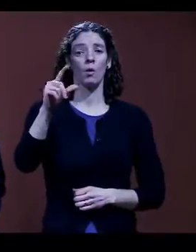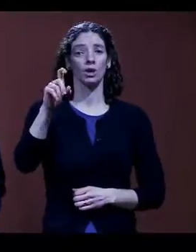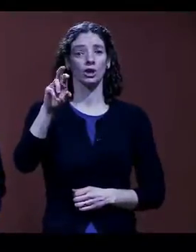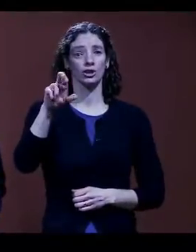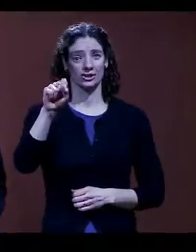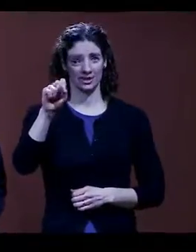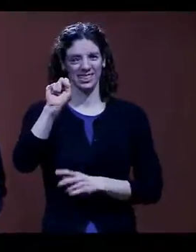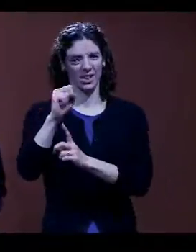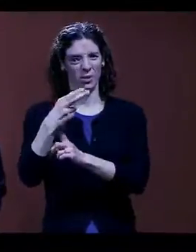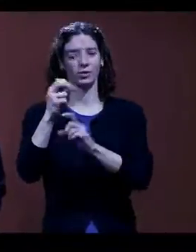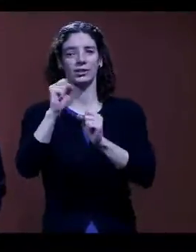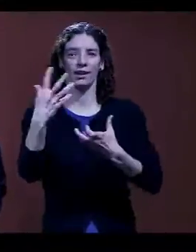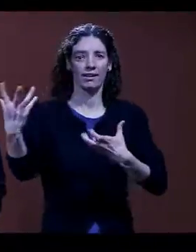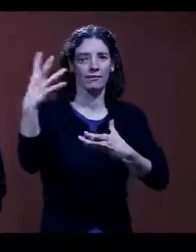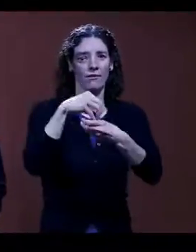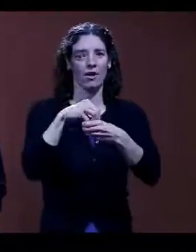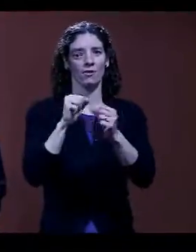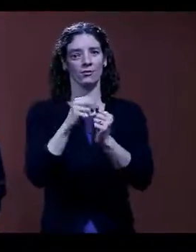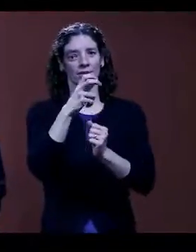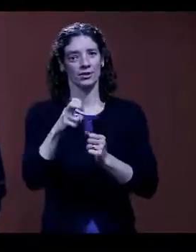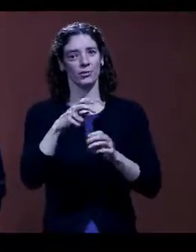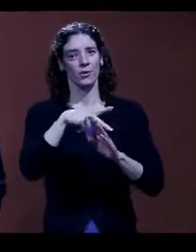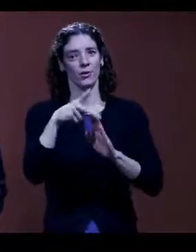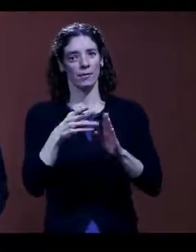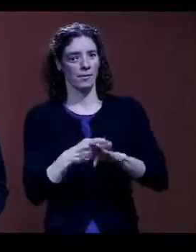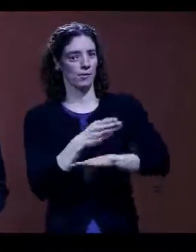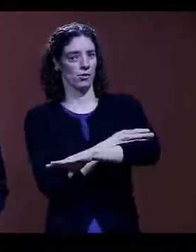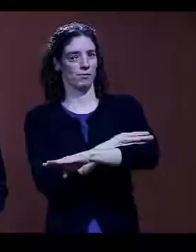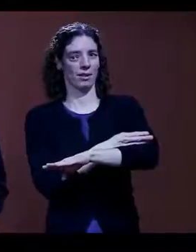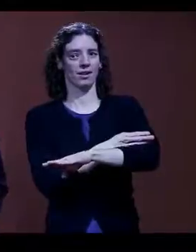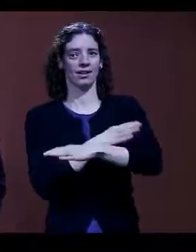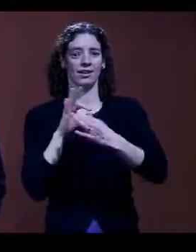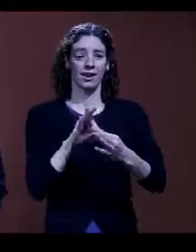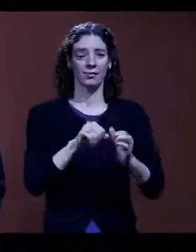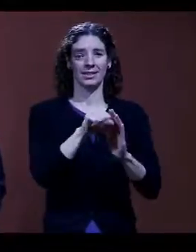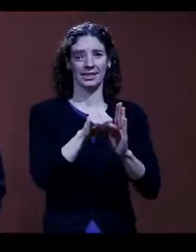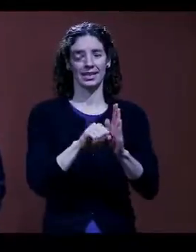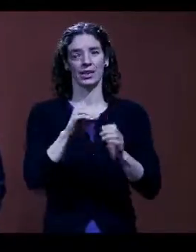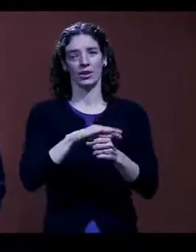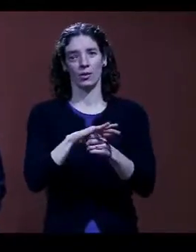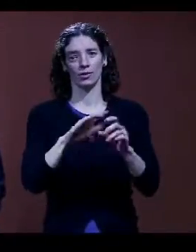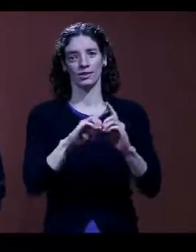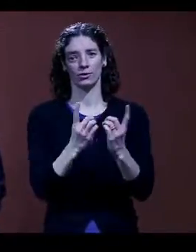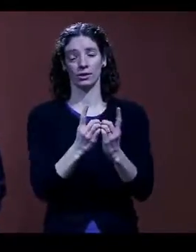for state and local districts. As many of you know, there are some federal reporting requirements.